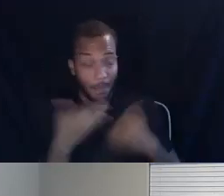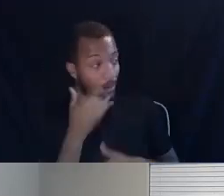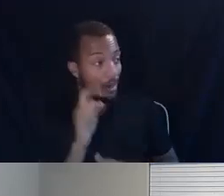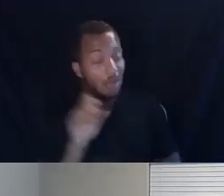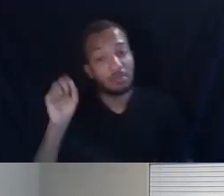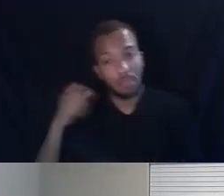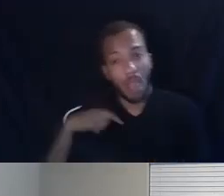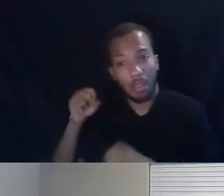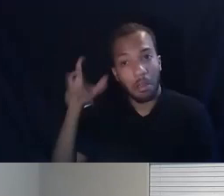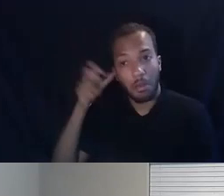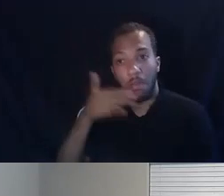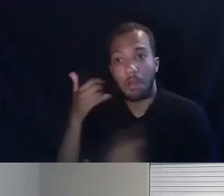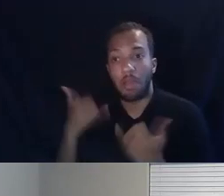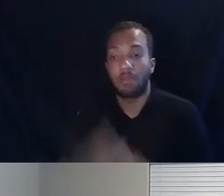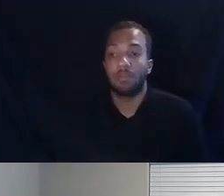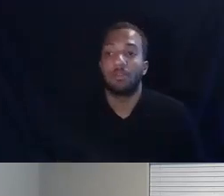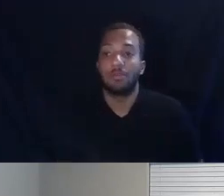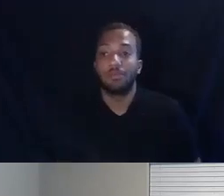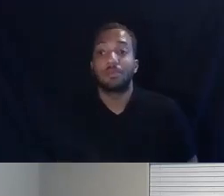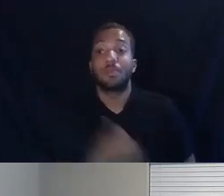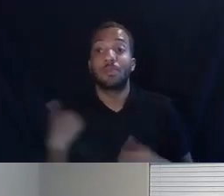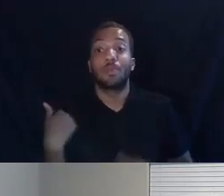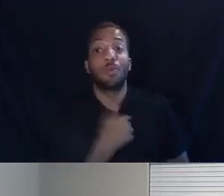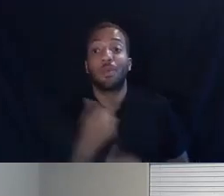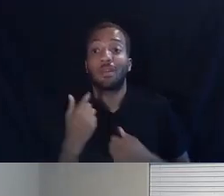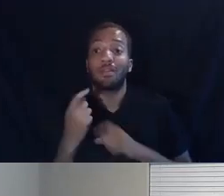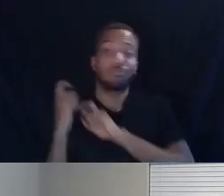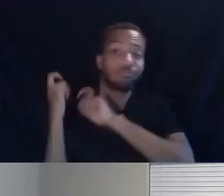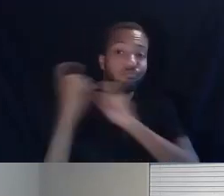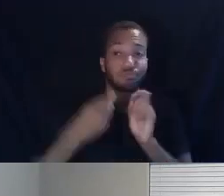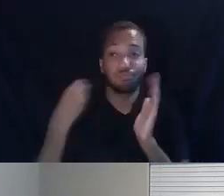So we gave money to over 40 community based organizations